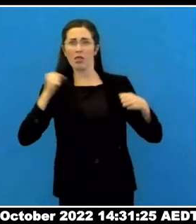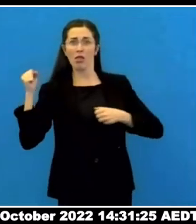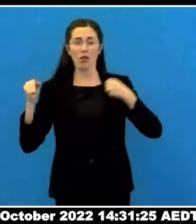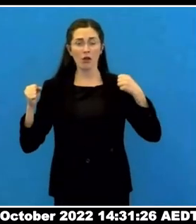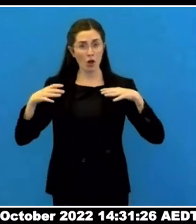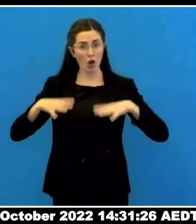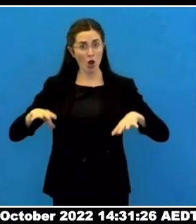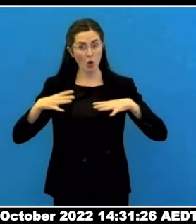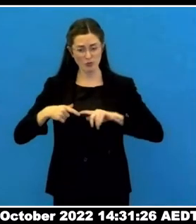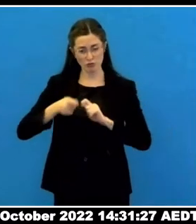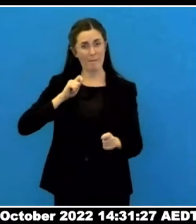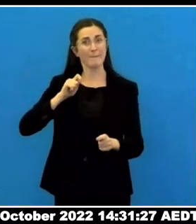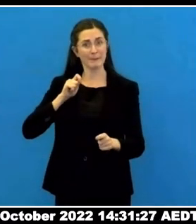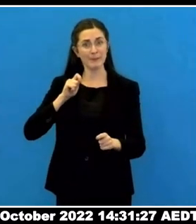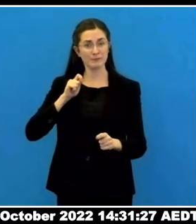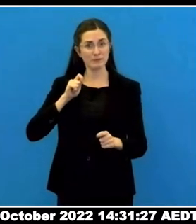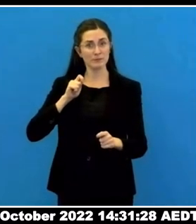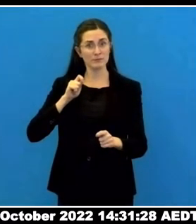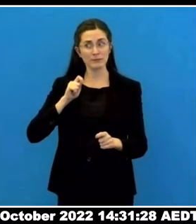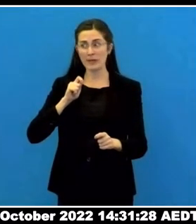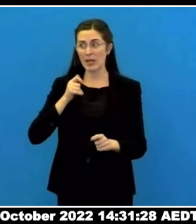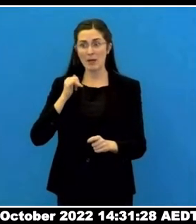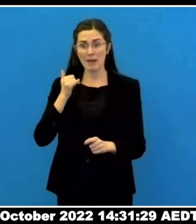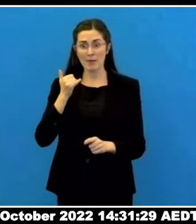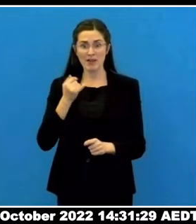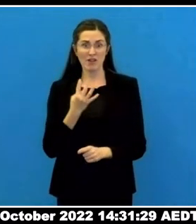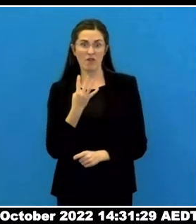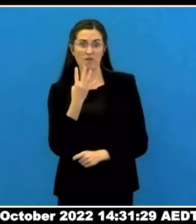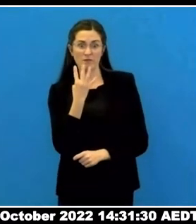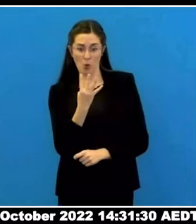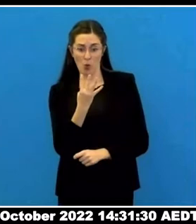sometimes she rips like four pieces of clothing,